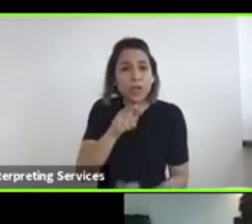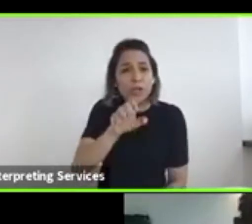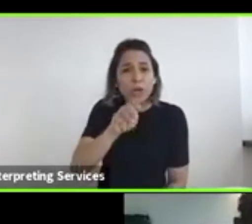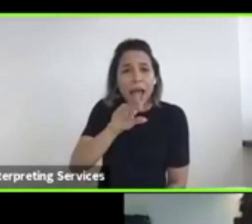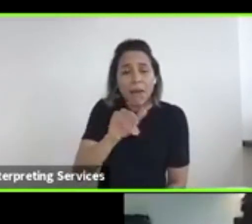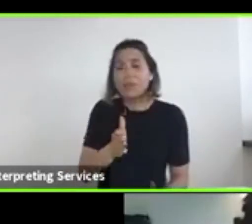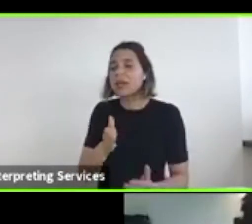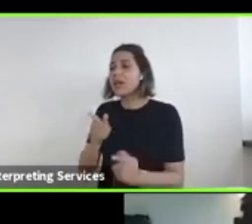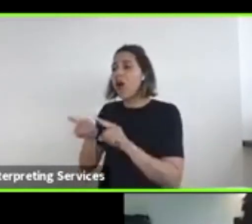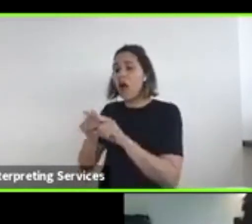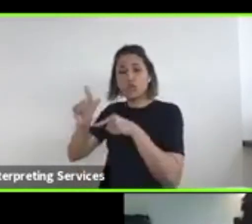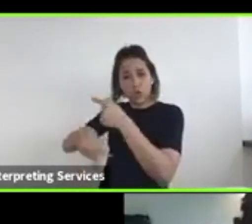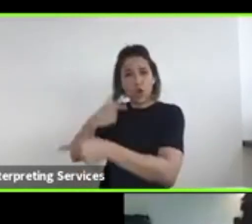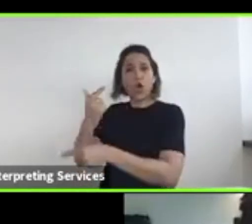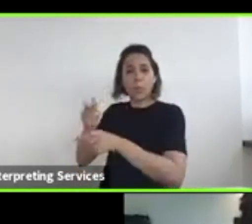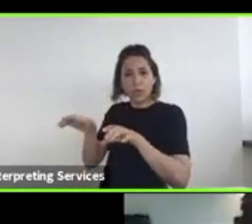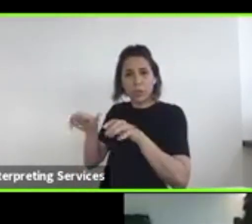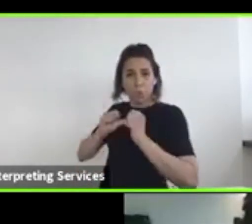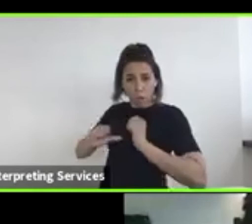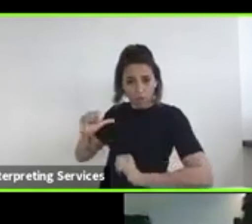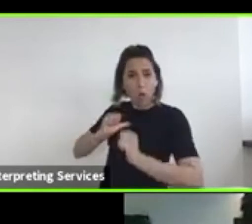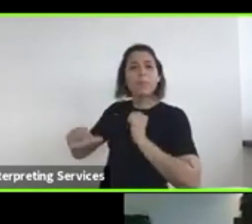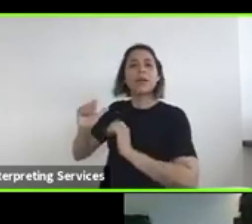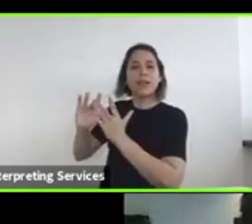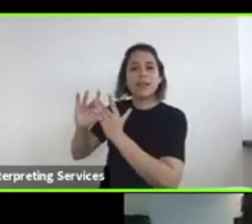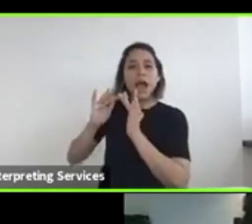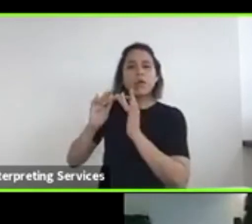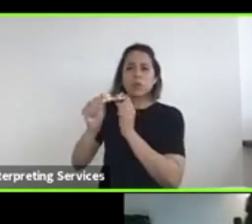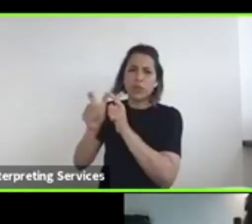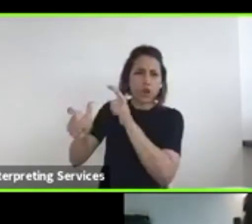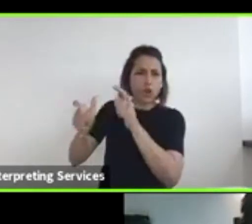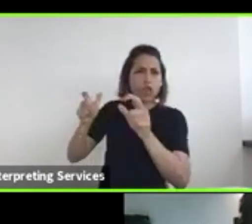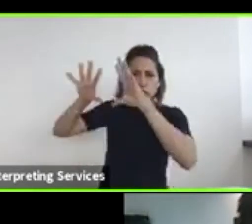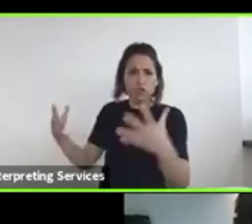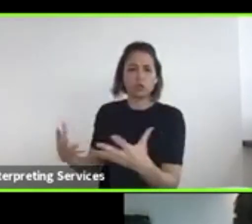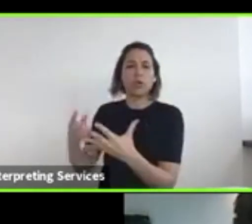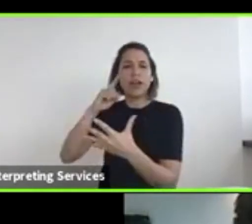NETWORK, A LARGER CONSORTIUM OF PRESENTERS FROM AROUND THE WORLD, WHO ARE ALL, ACCOMPLICEING,